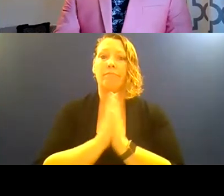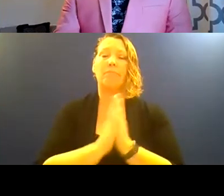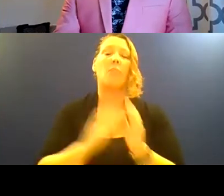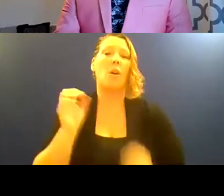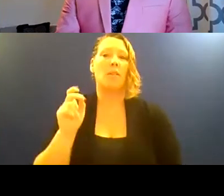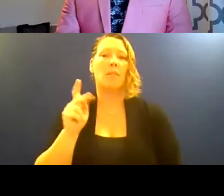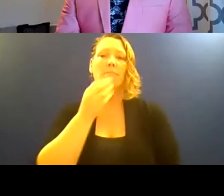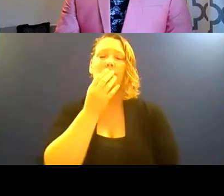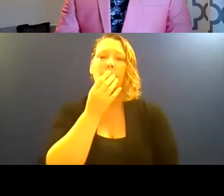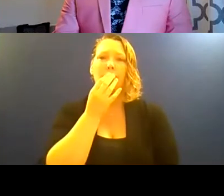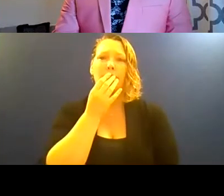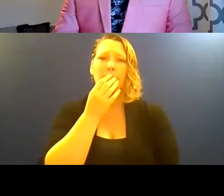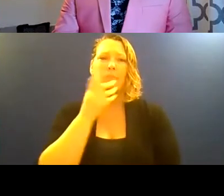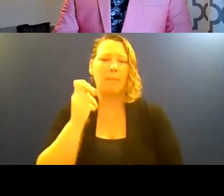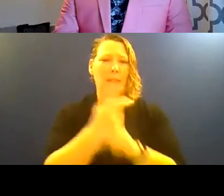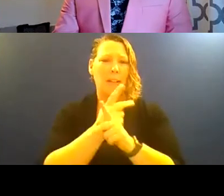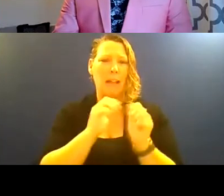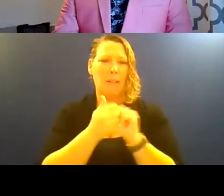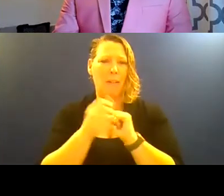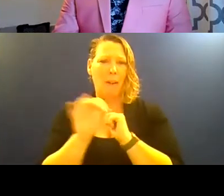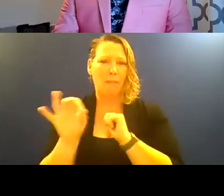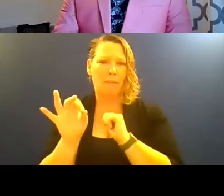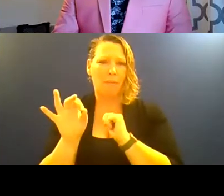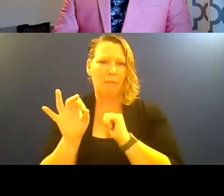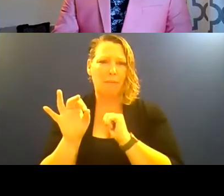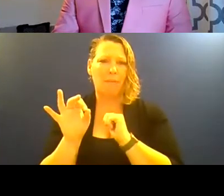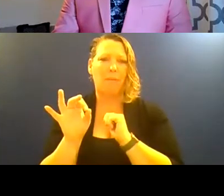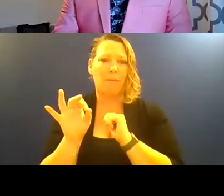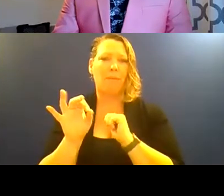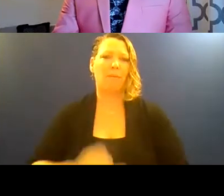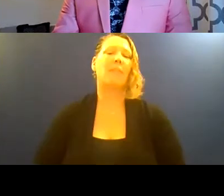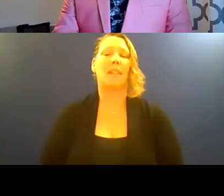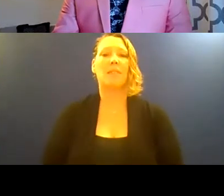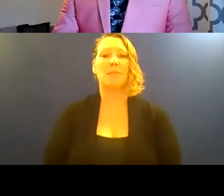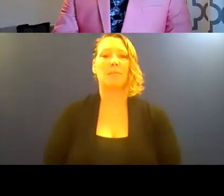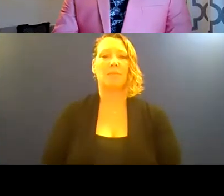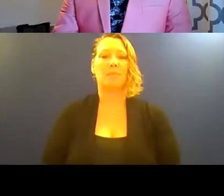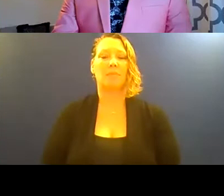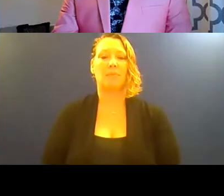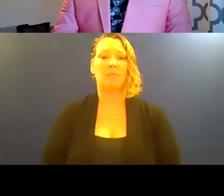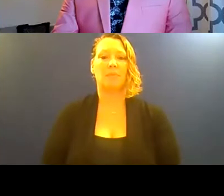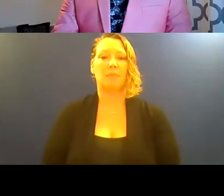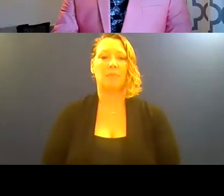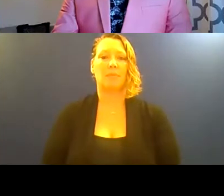okay, I figured I had actually turned it off.